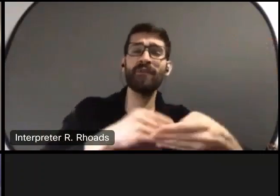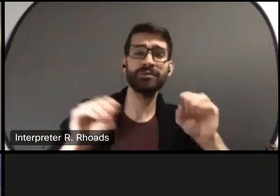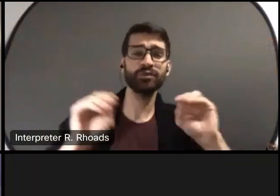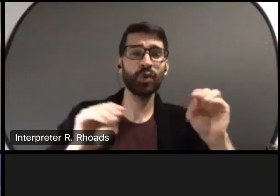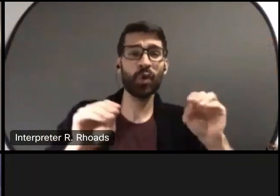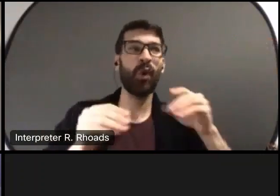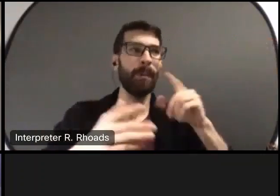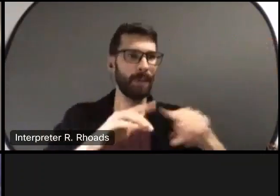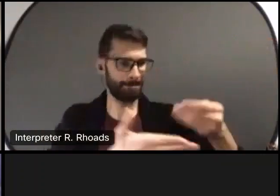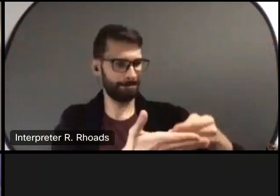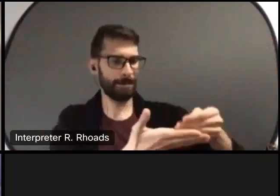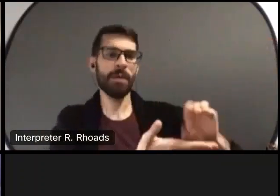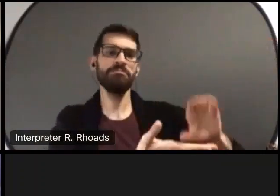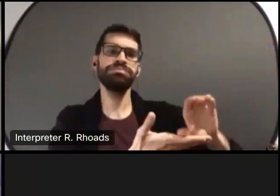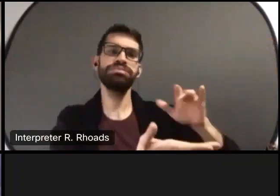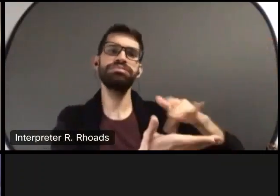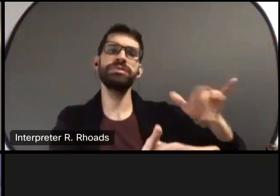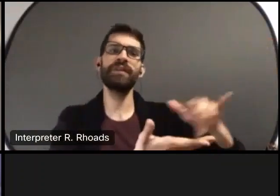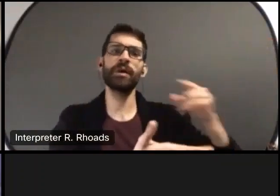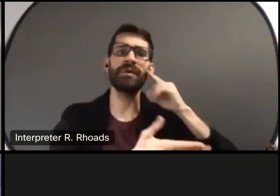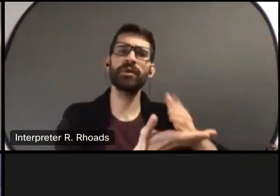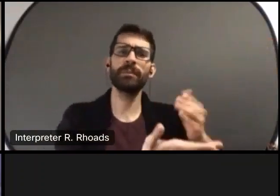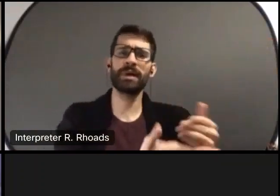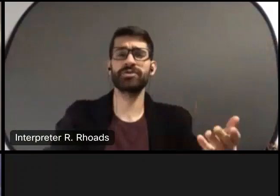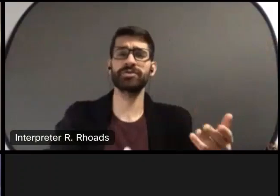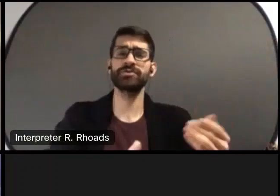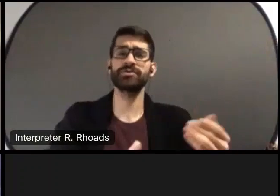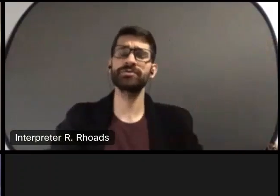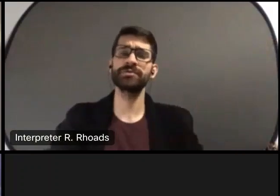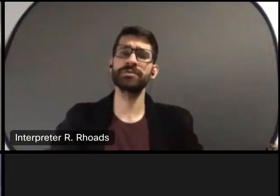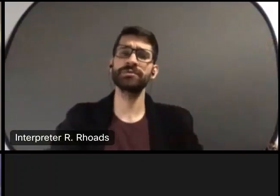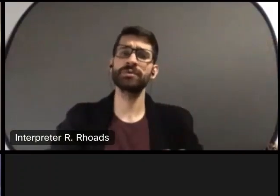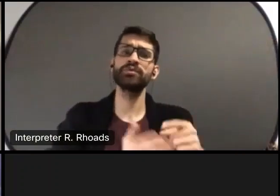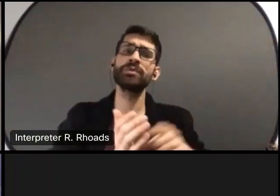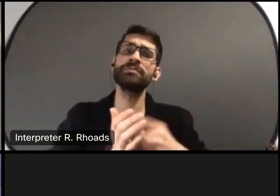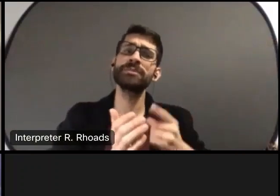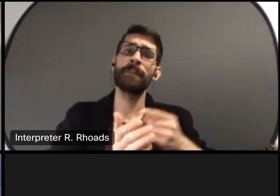an office. You know, since lots of Commissions, and correct me if you think I'm wrong - to my